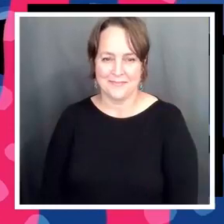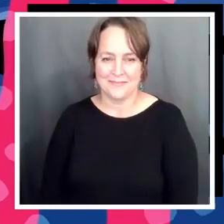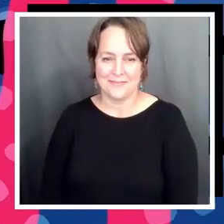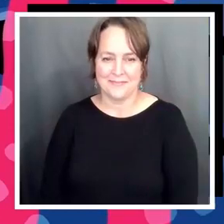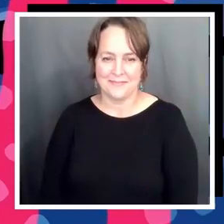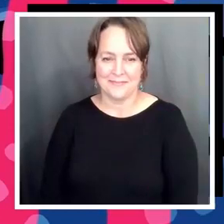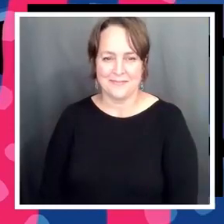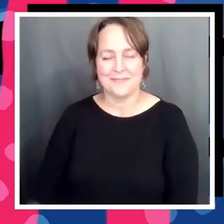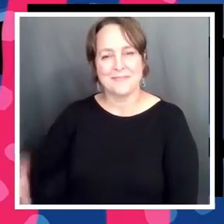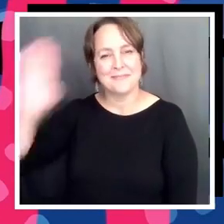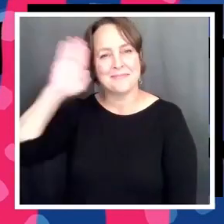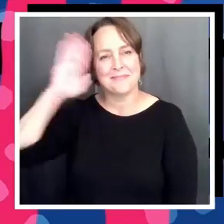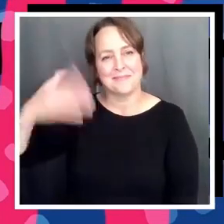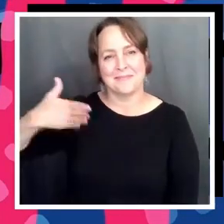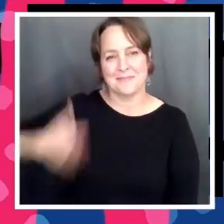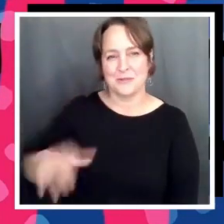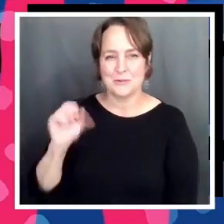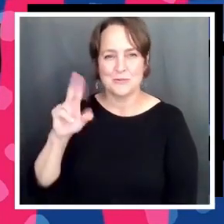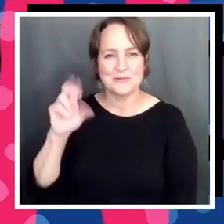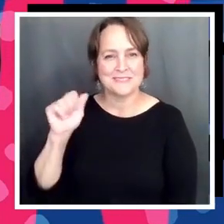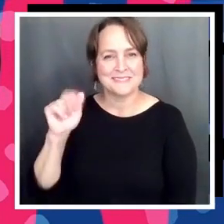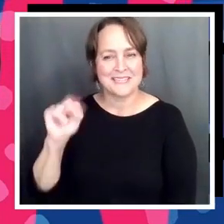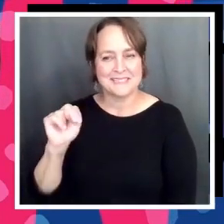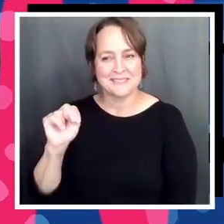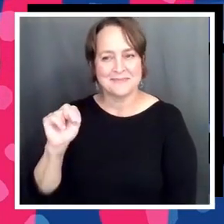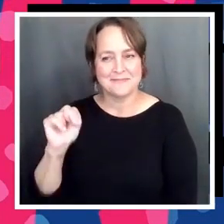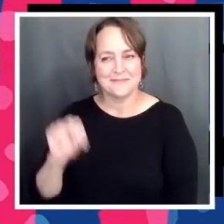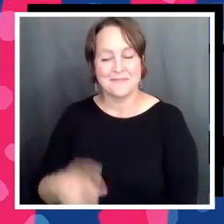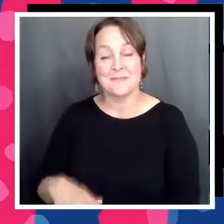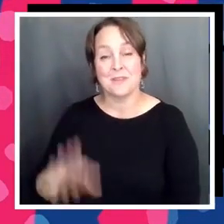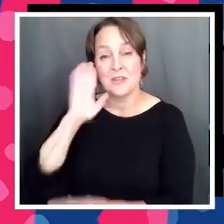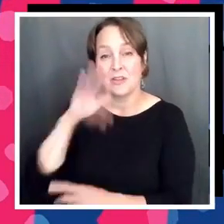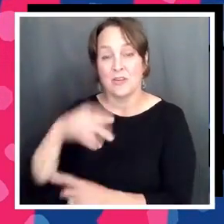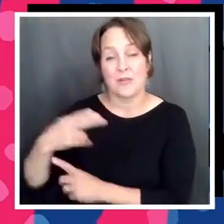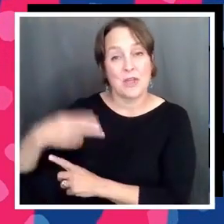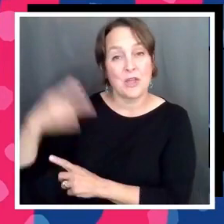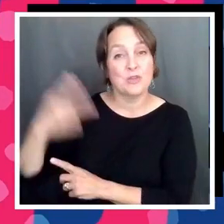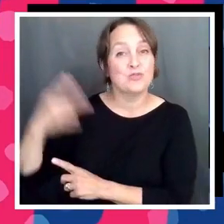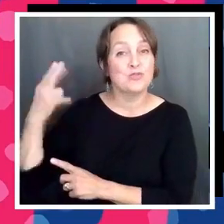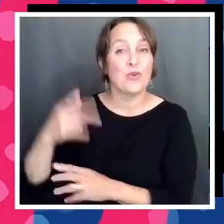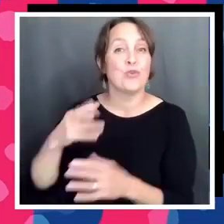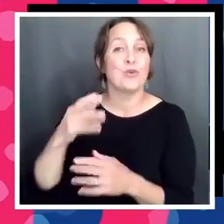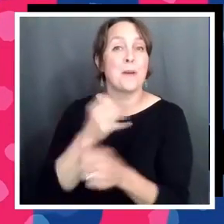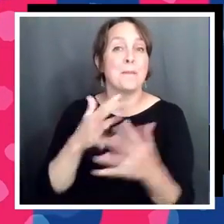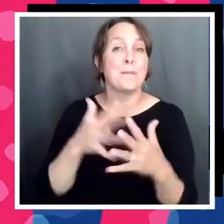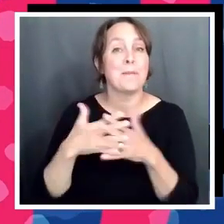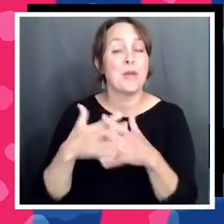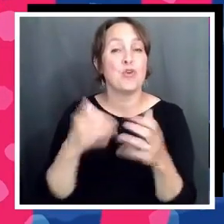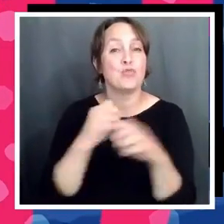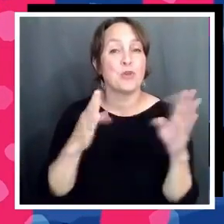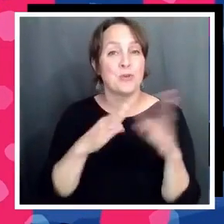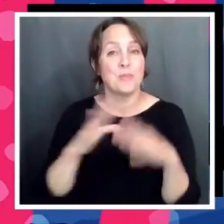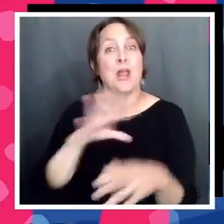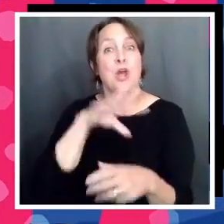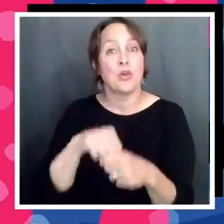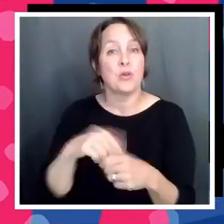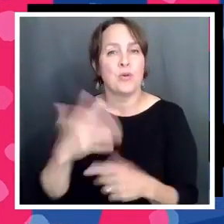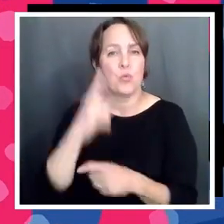FROM HOME.